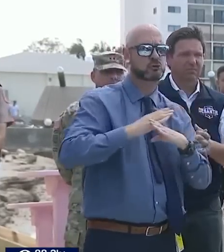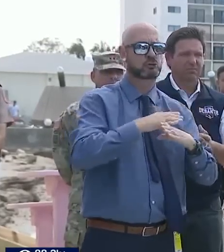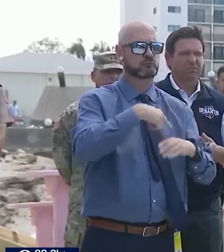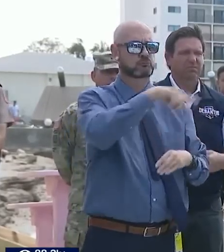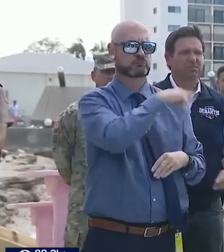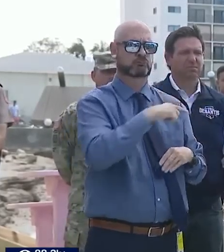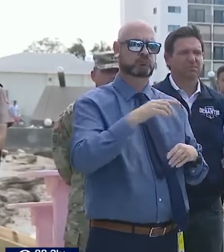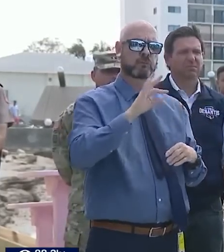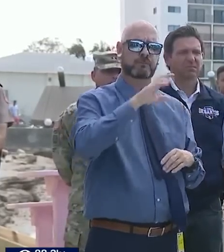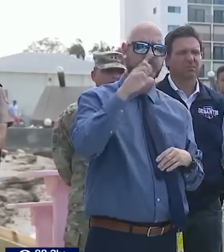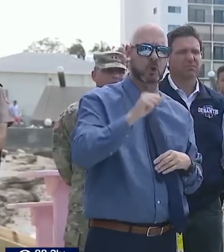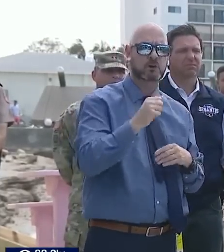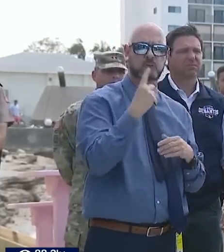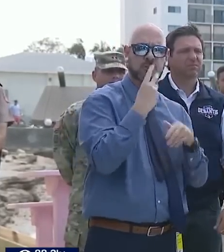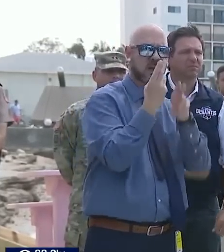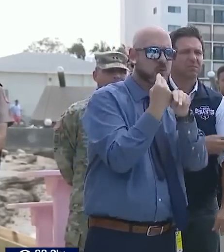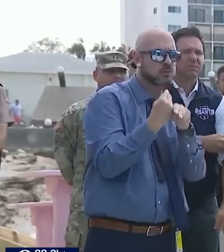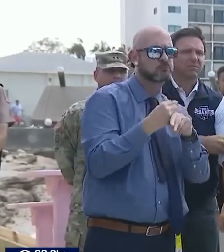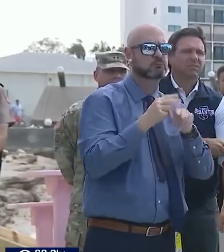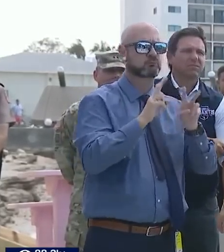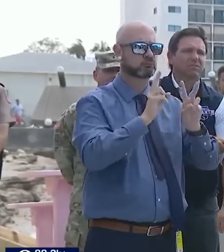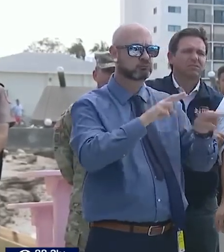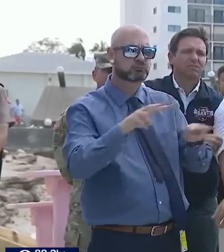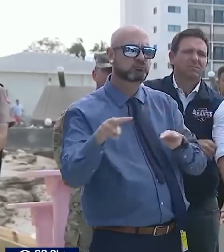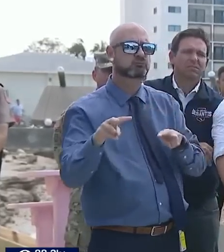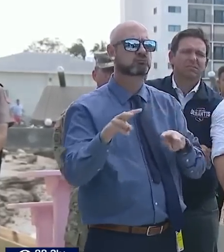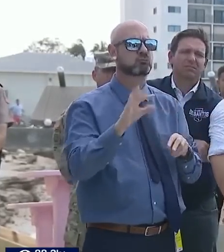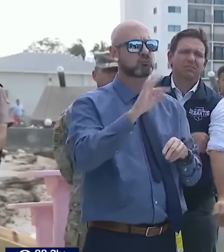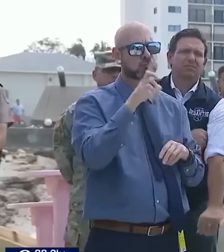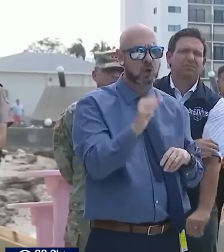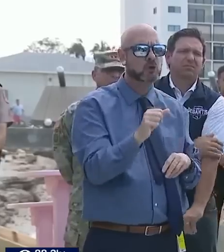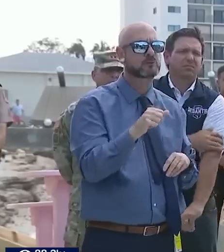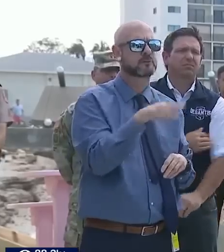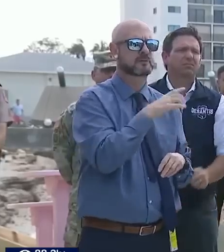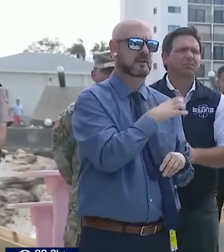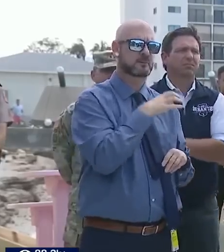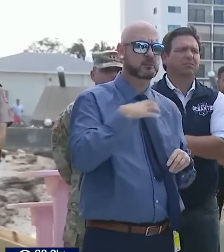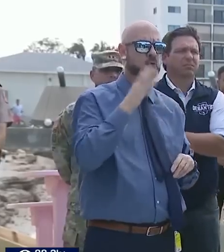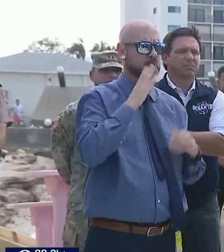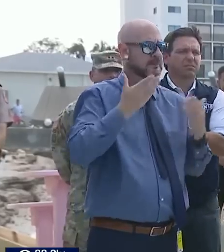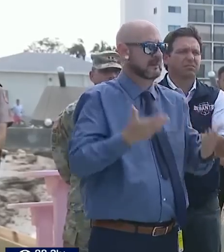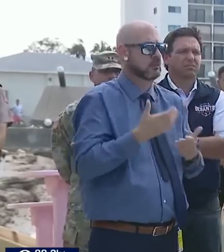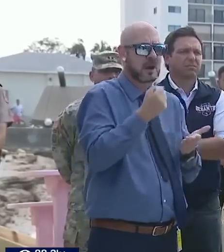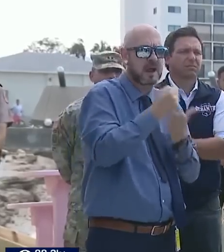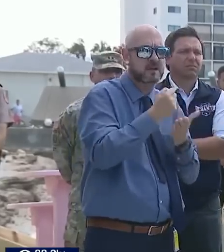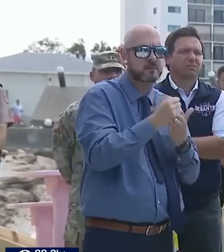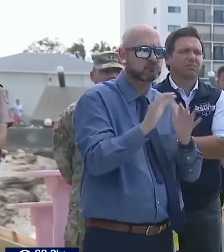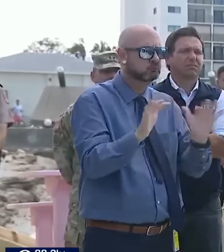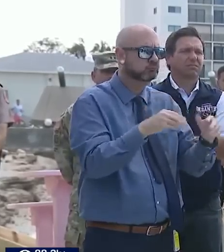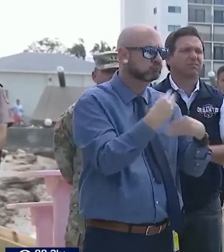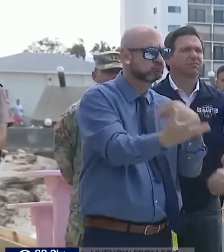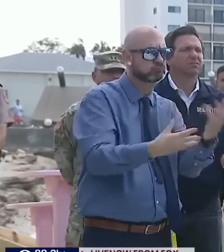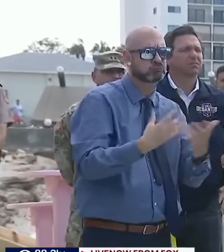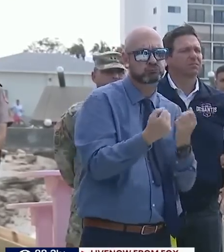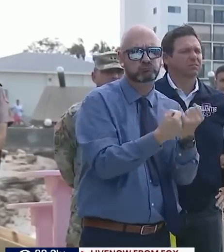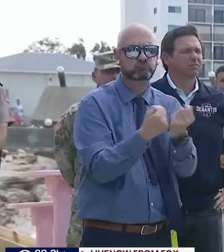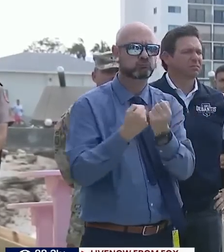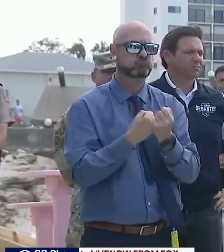latest updates, Let's listen, on live now from Fox. Um, the state guard Florida Highway Patrol, Florida game and Fish Commission. will again be